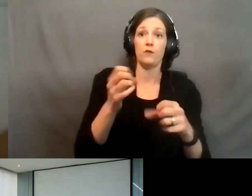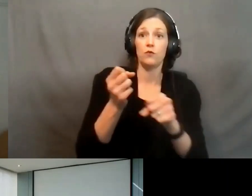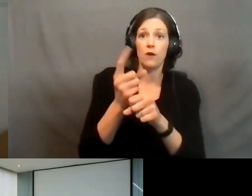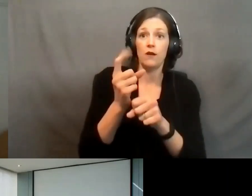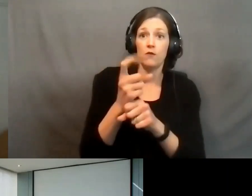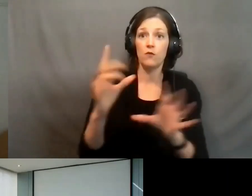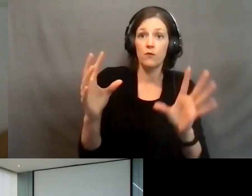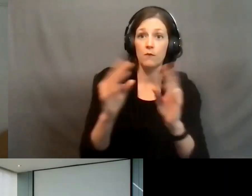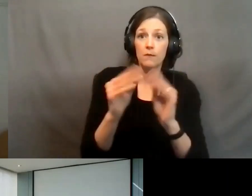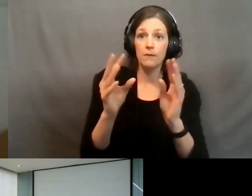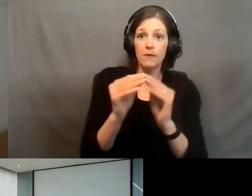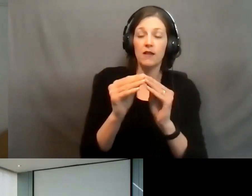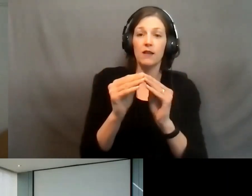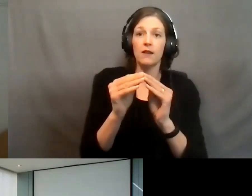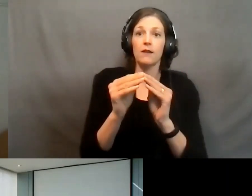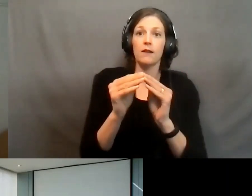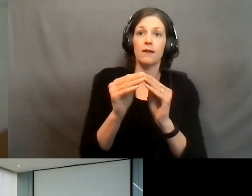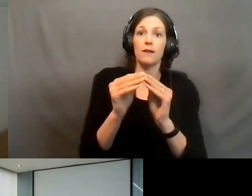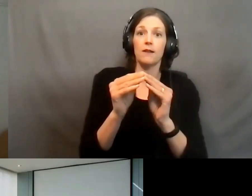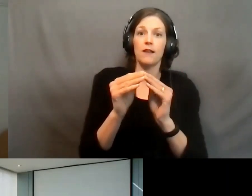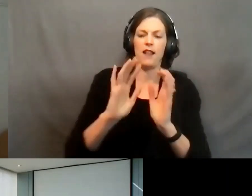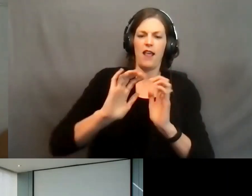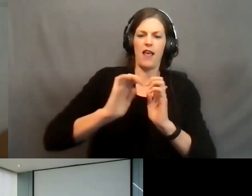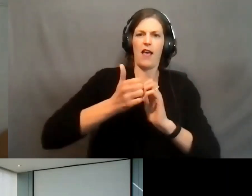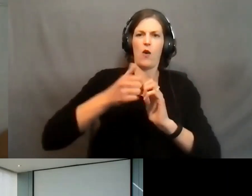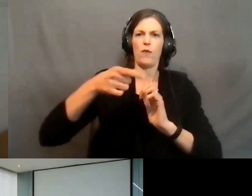and the nature of this platform 12:04:50 , this environment that we